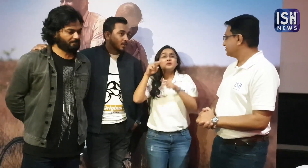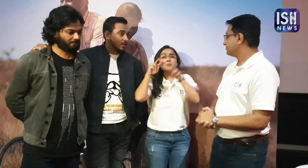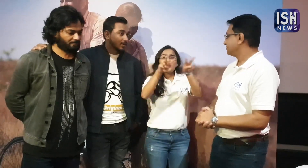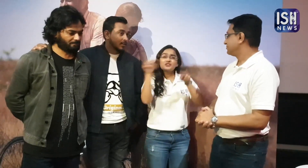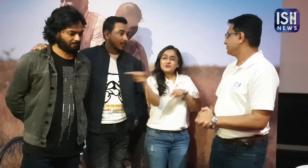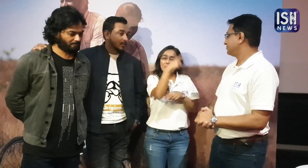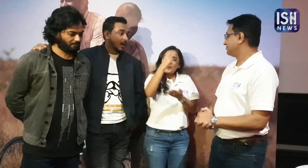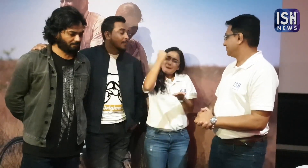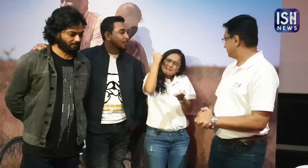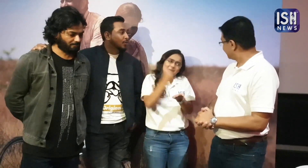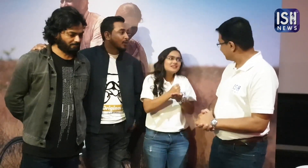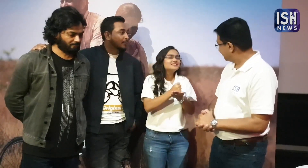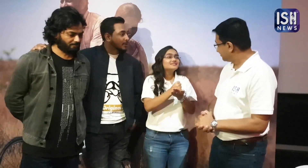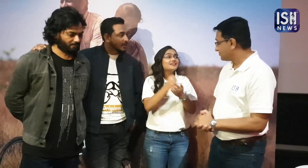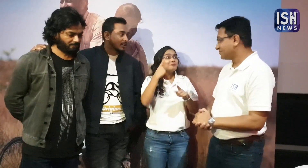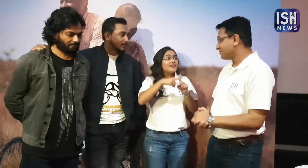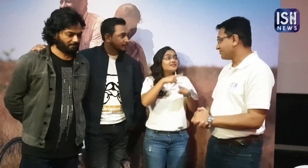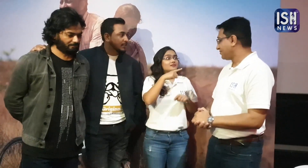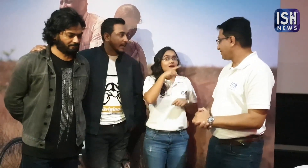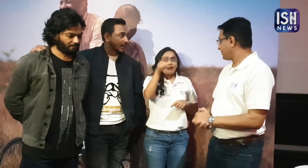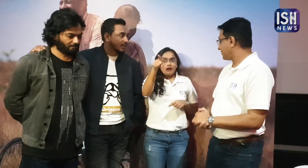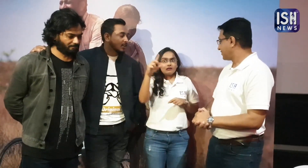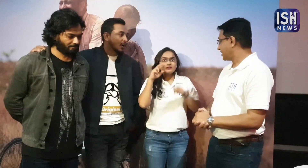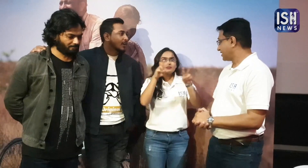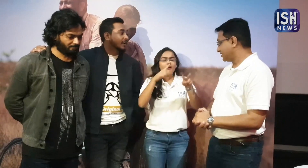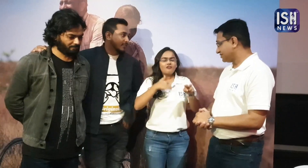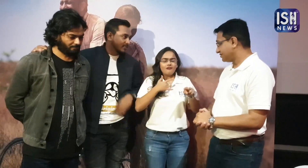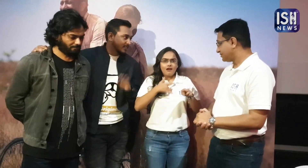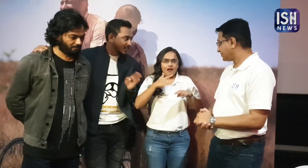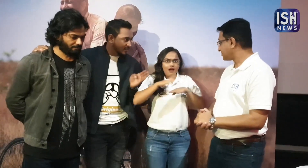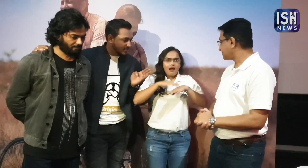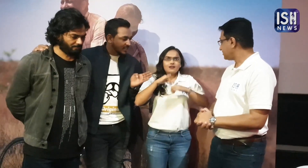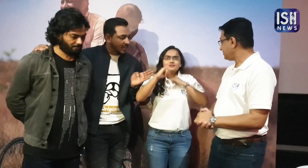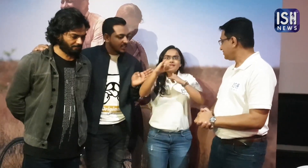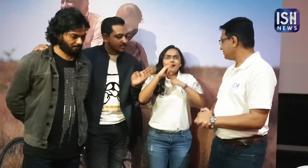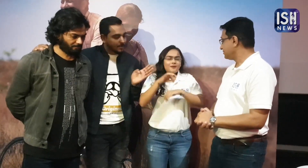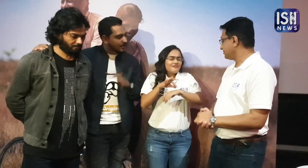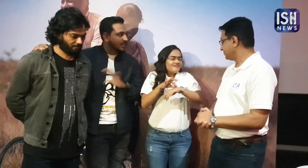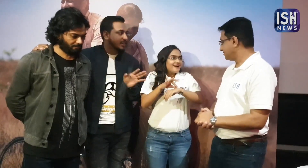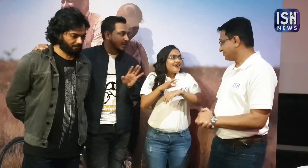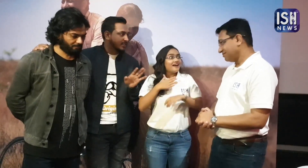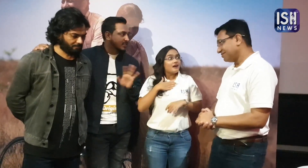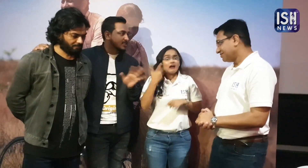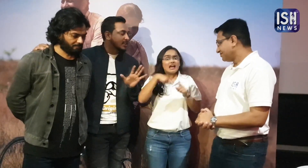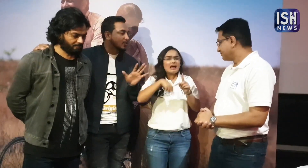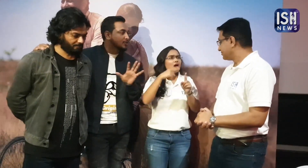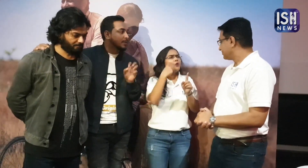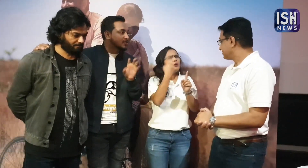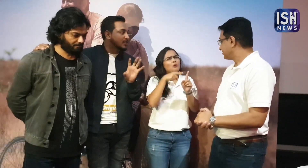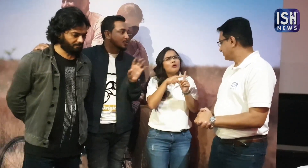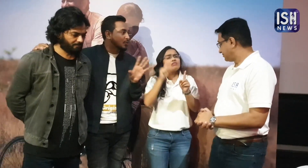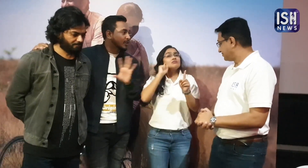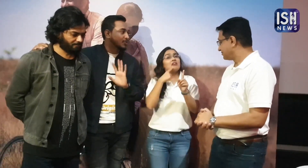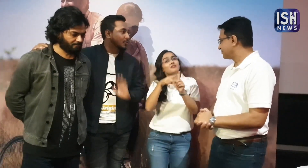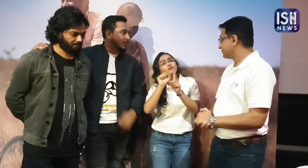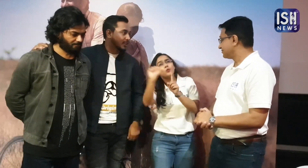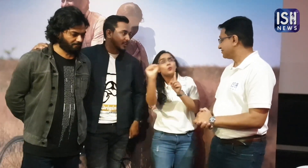You all will relate to movie and it is for everyone. It is for everyone. You do not have to be special for this.